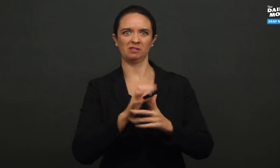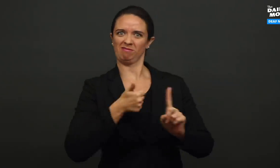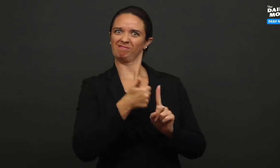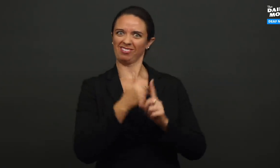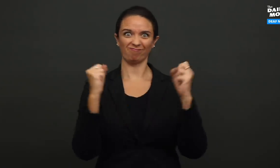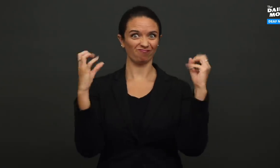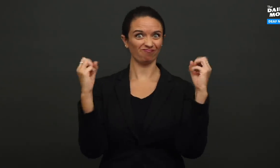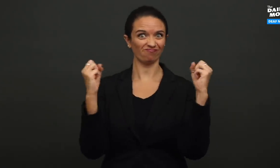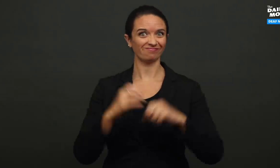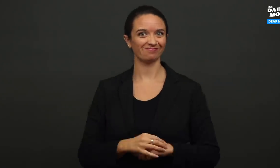of themselves signing.